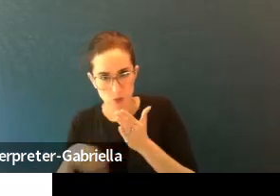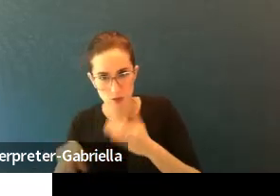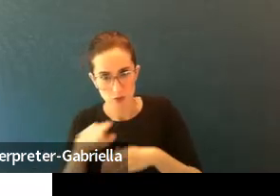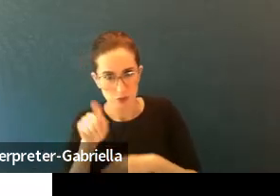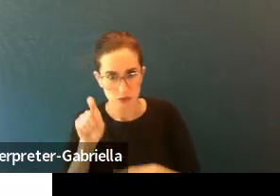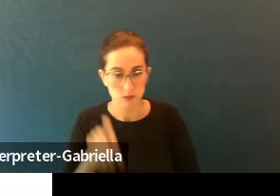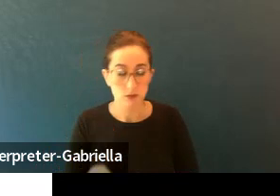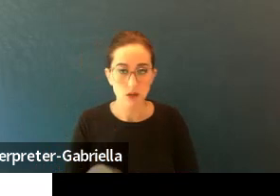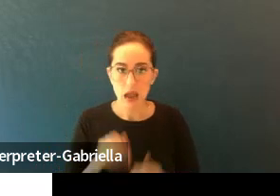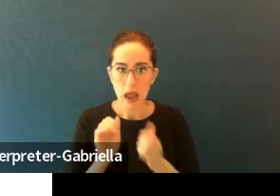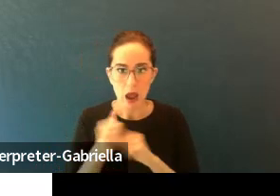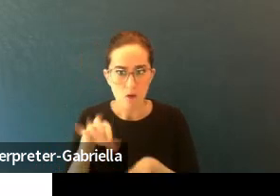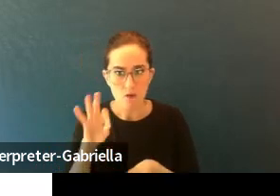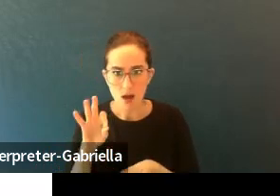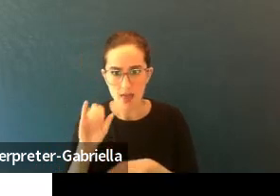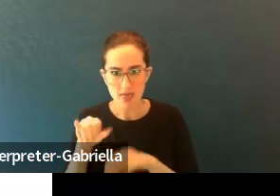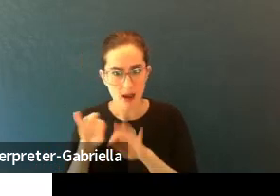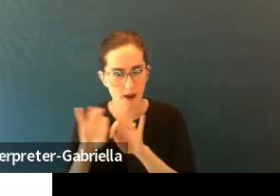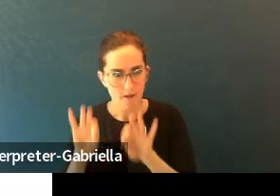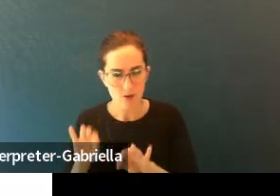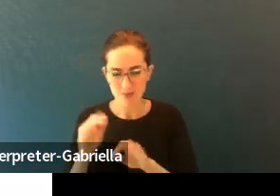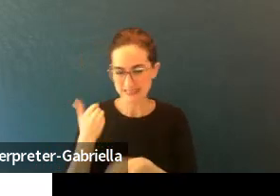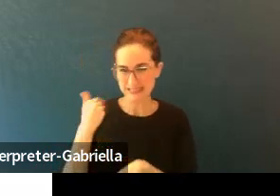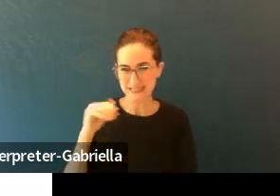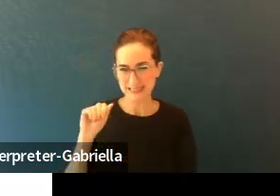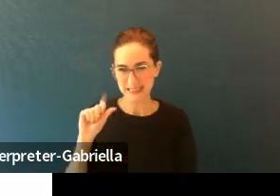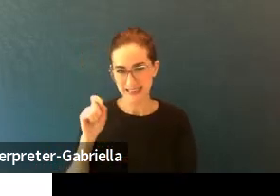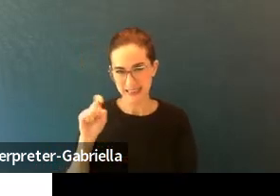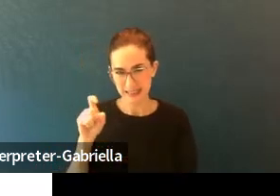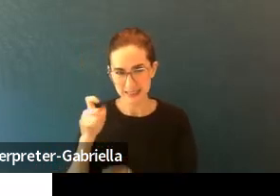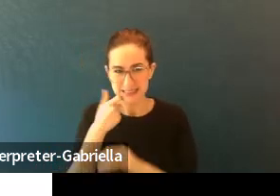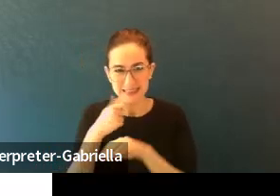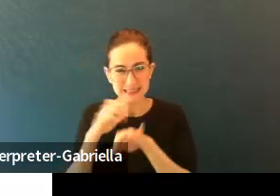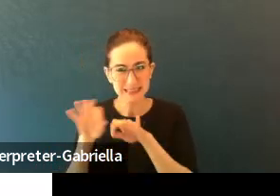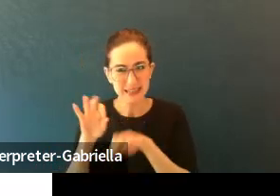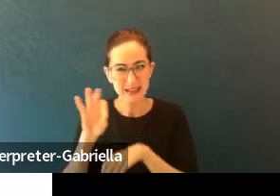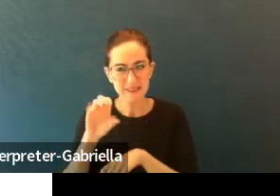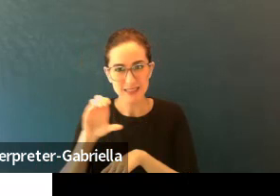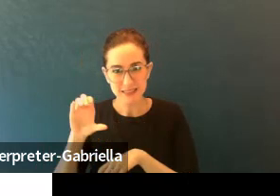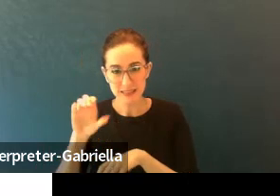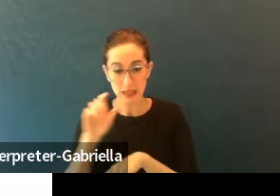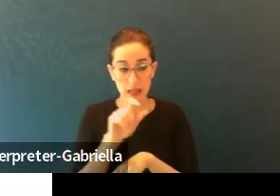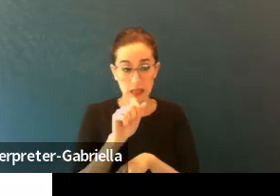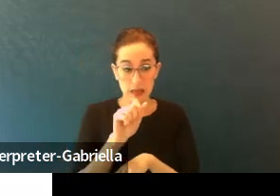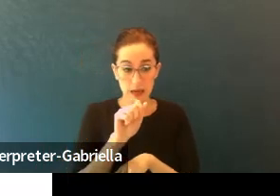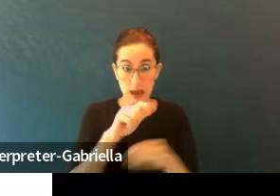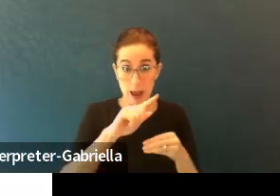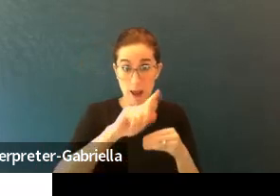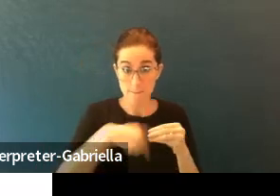Alex explained it earlier. If you go to the present City College website and go to about and then institute institutional research and effectiveness,